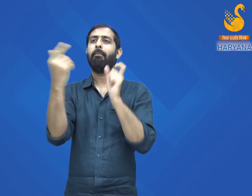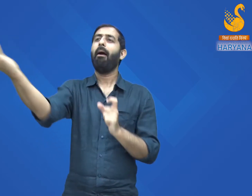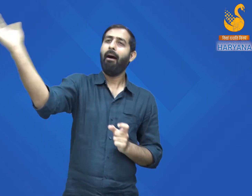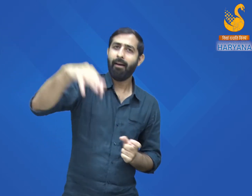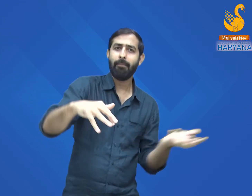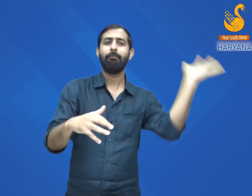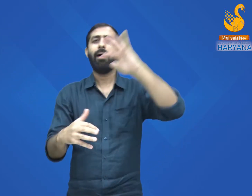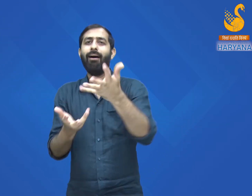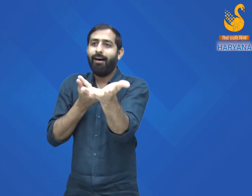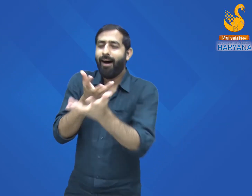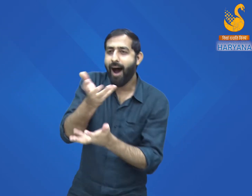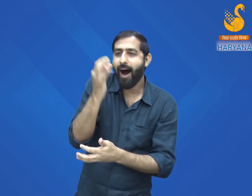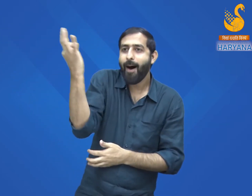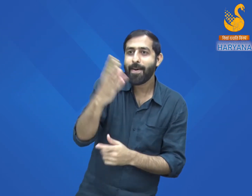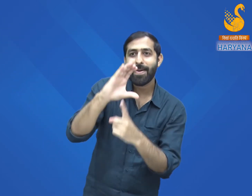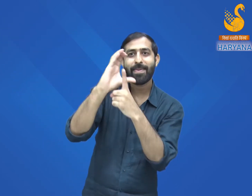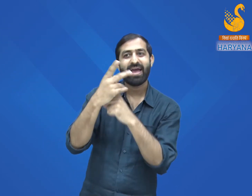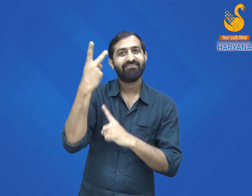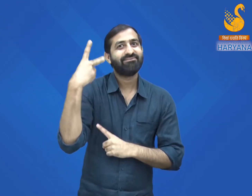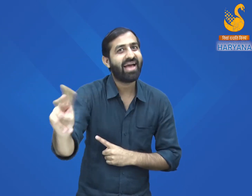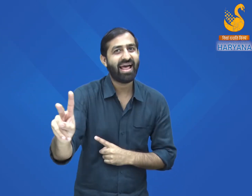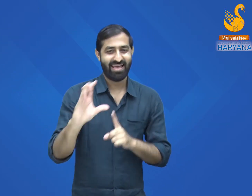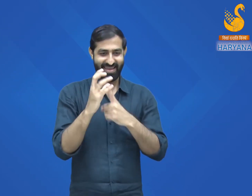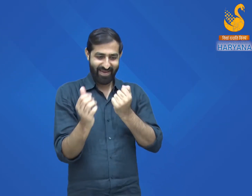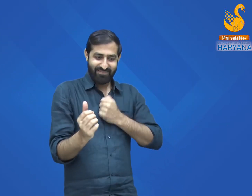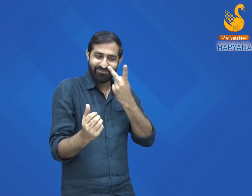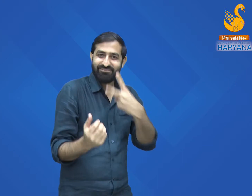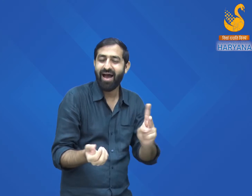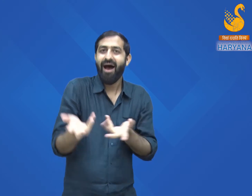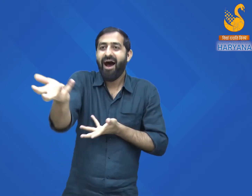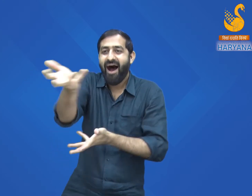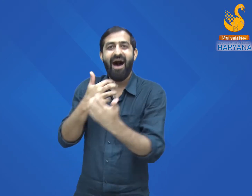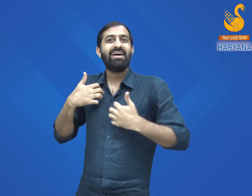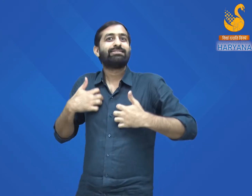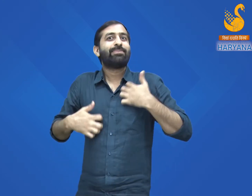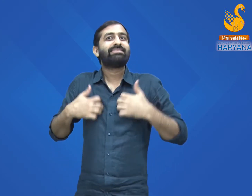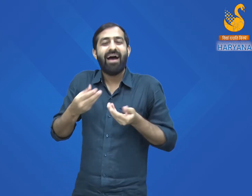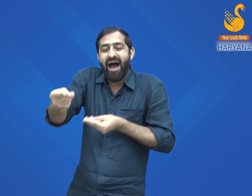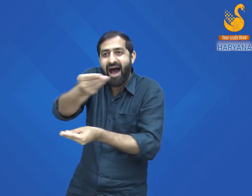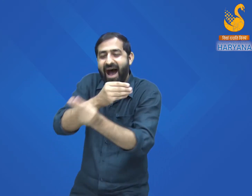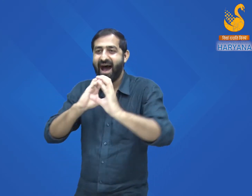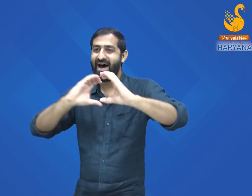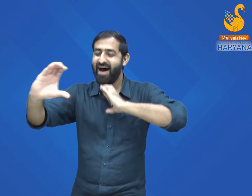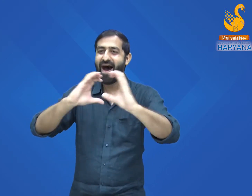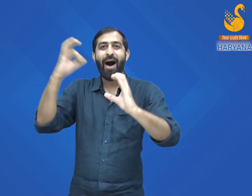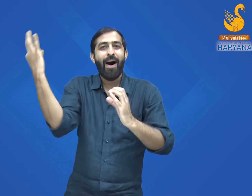Children from north go to south, west go to east and they learn and share new things with each other